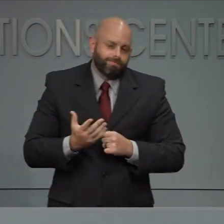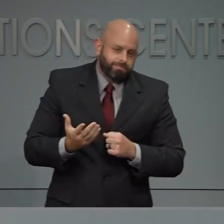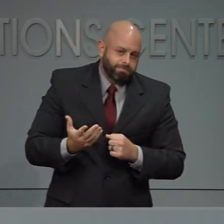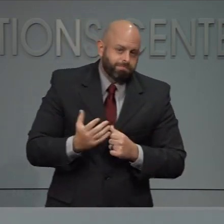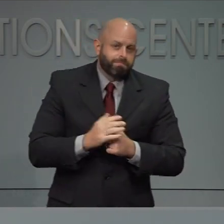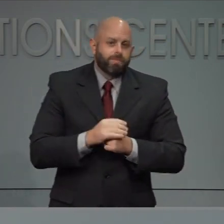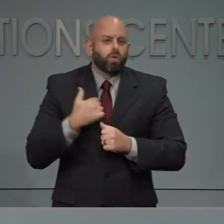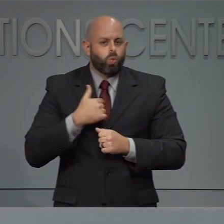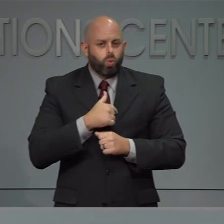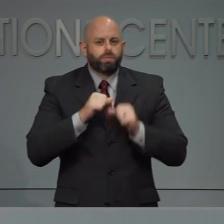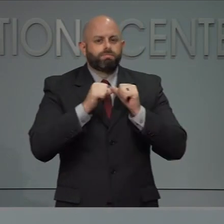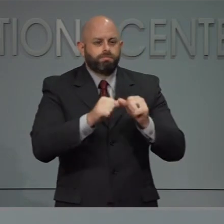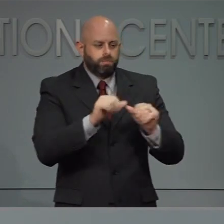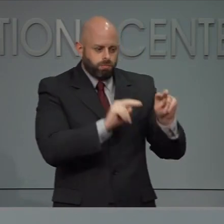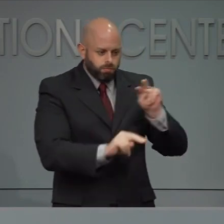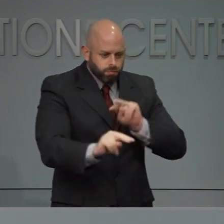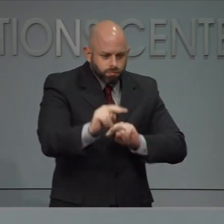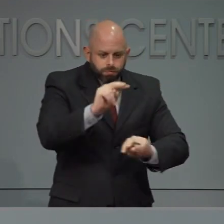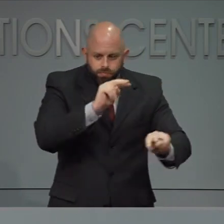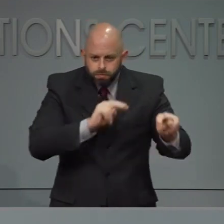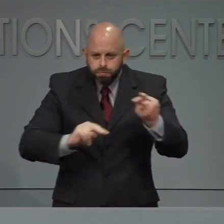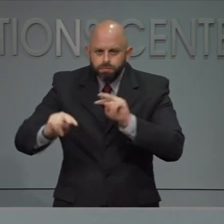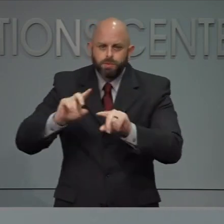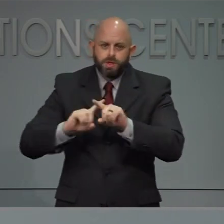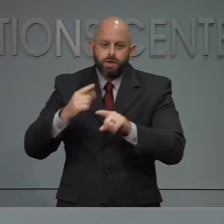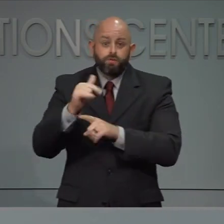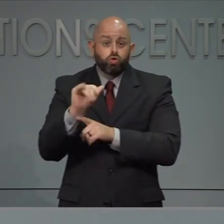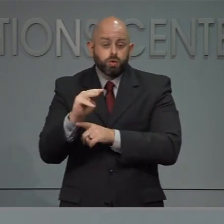WE'LL CONTINUE TO. MONITOR THOSE AND MAKE SURE THAT WE'RE